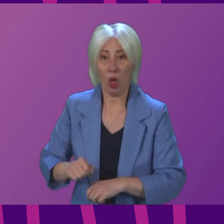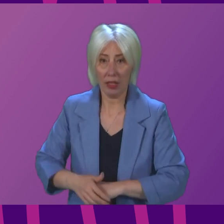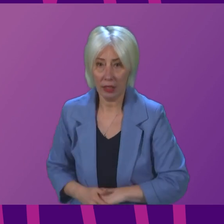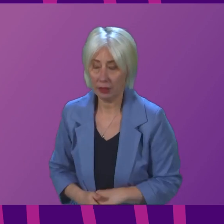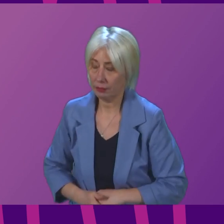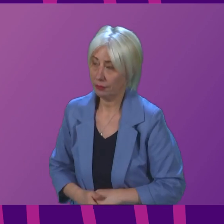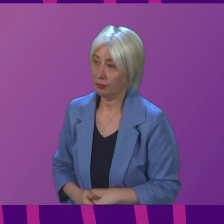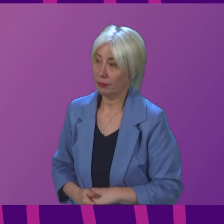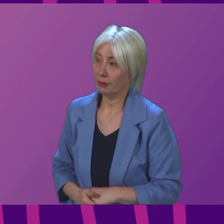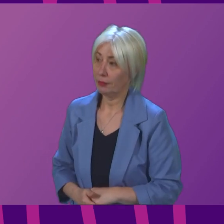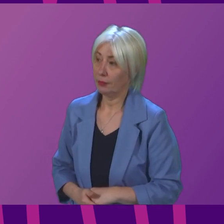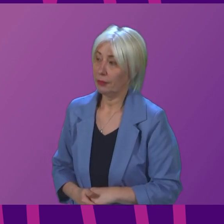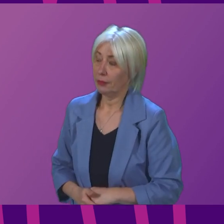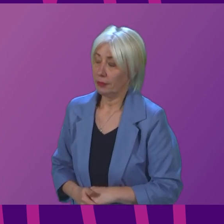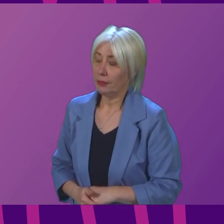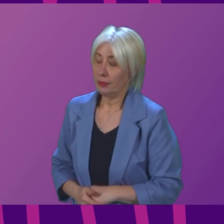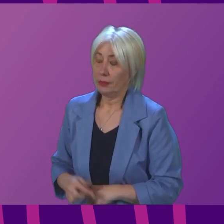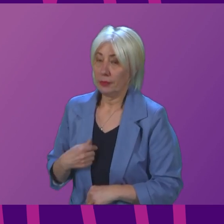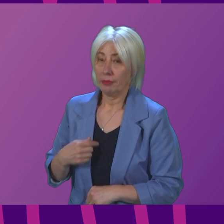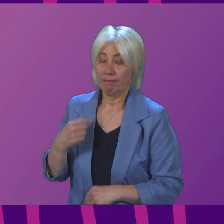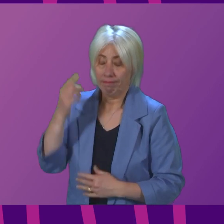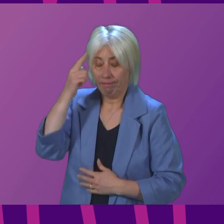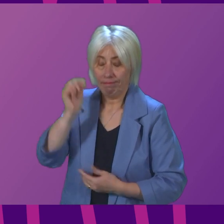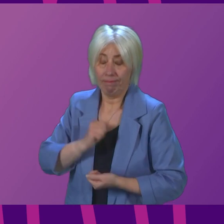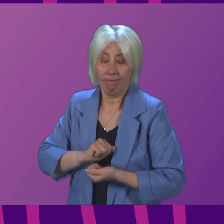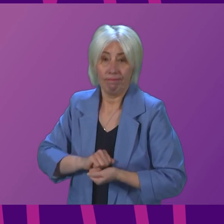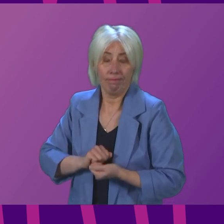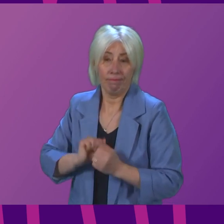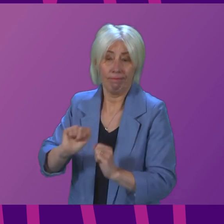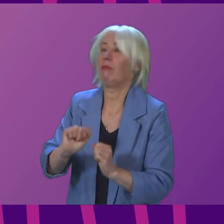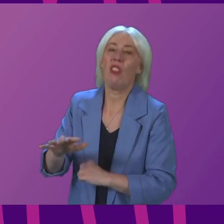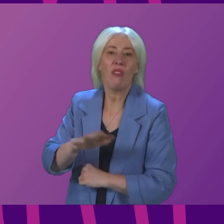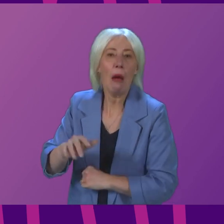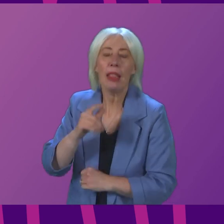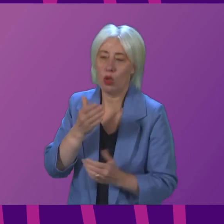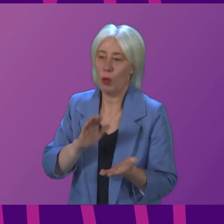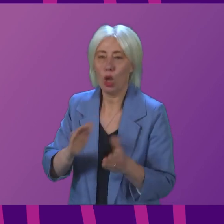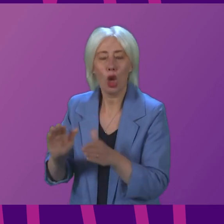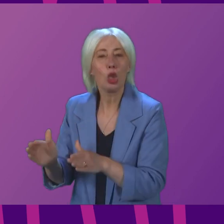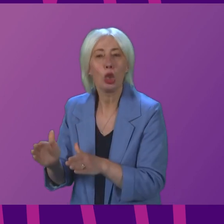My thoughts will be with the bereaved families every single day for the rest of my life.